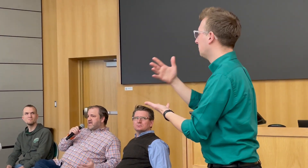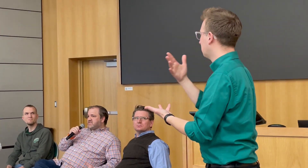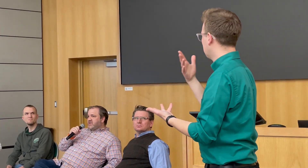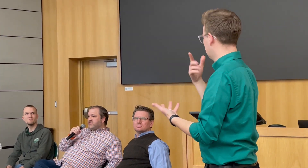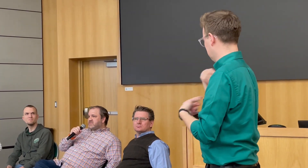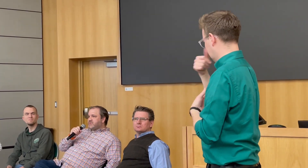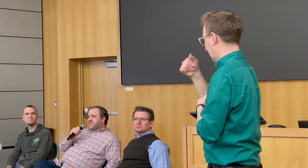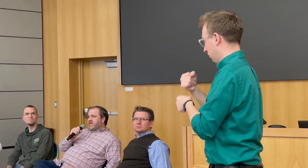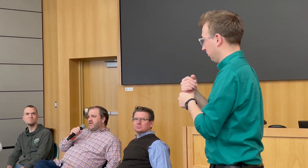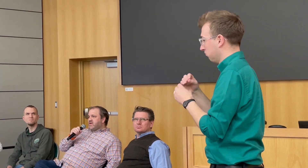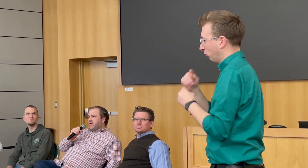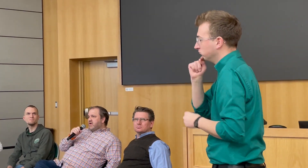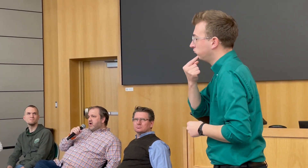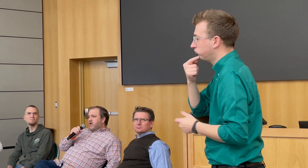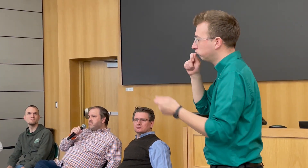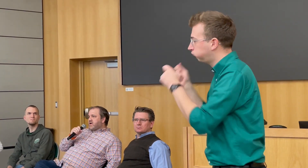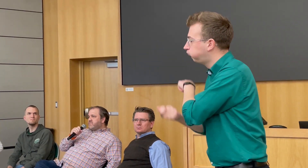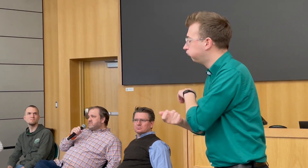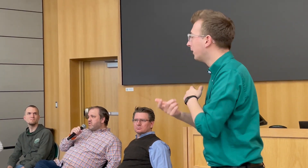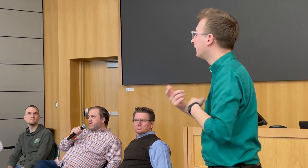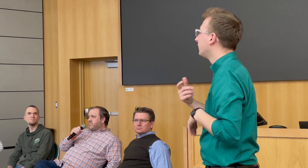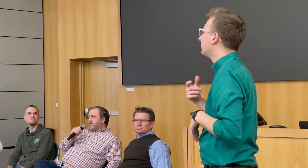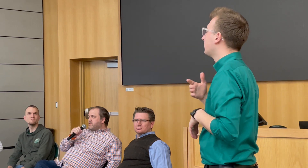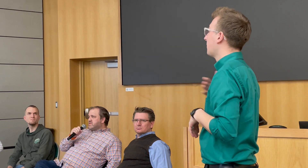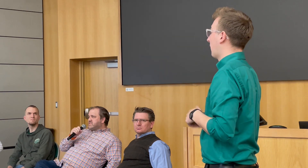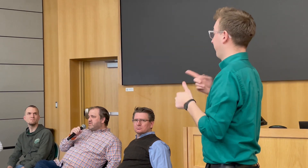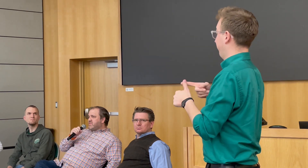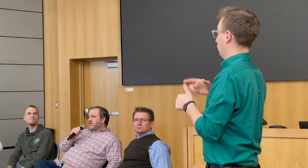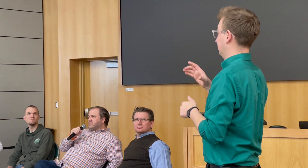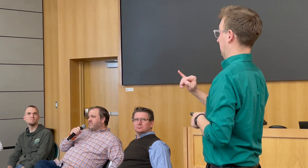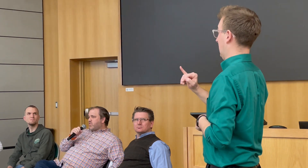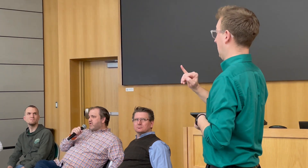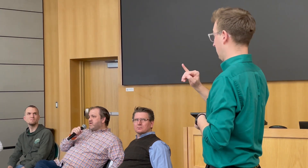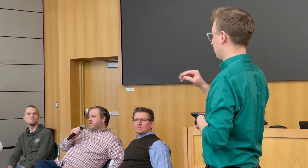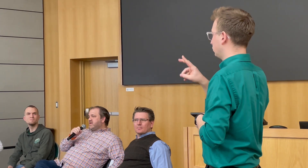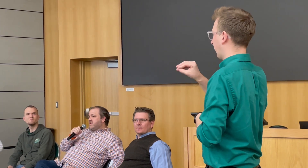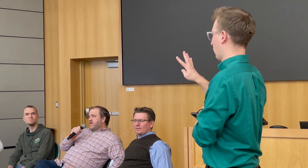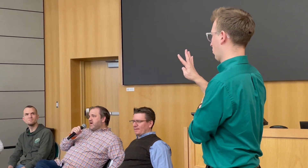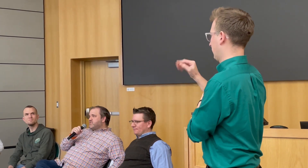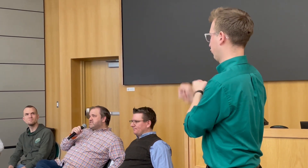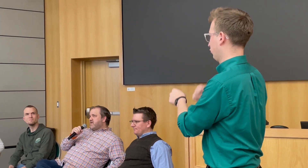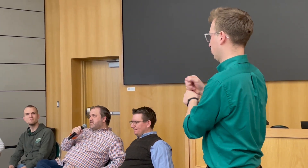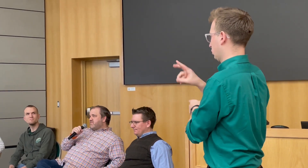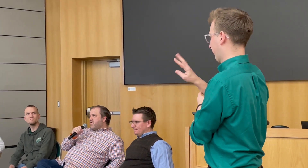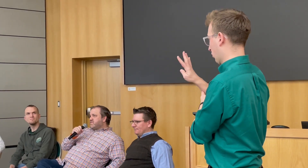last 10 years I would say um my first cocing plan was in 2004 I was heavily involved in